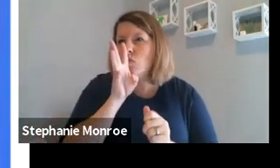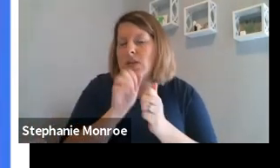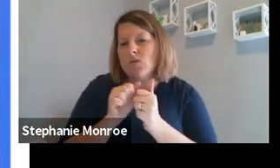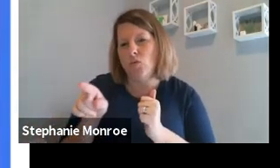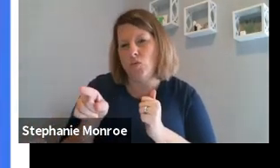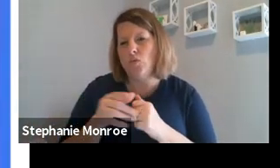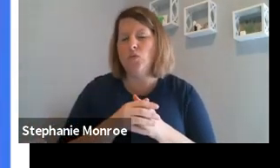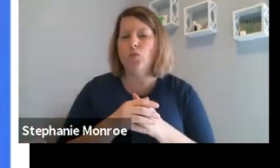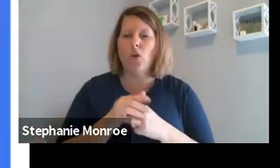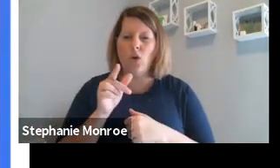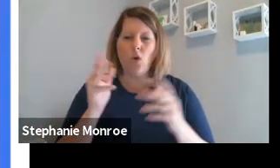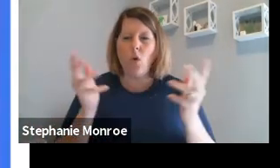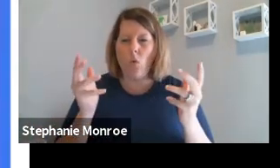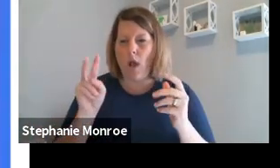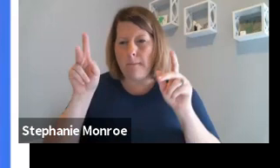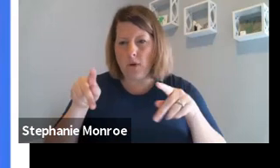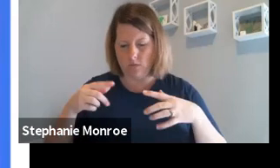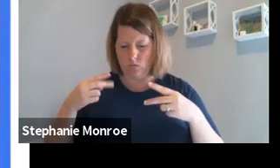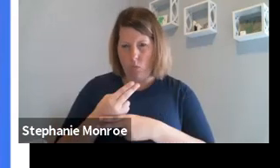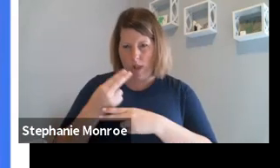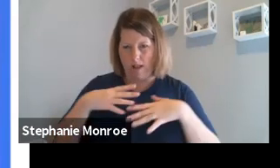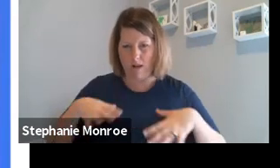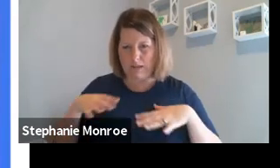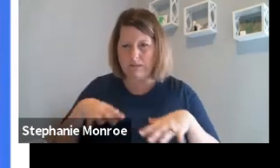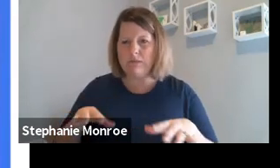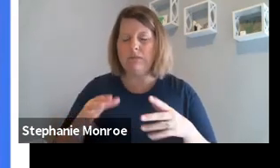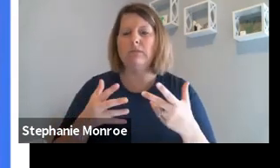what the victim is wearing, who is she associating